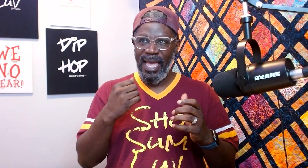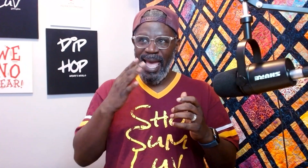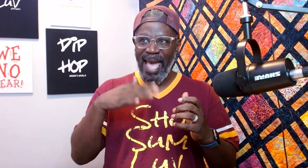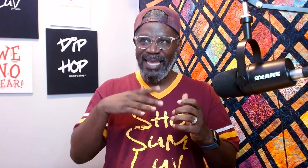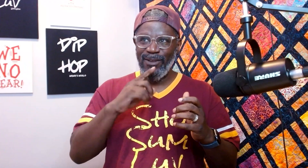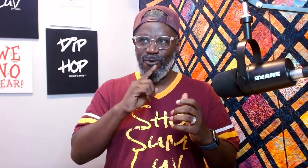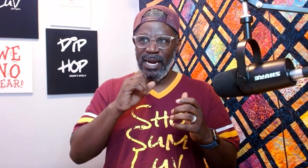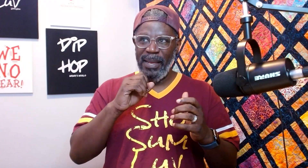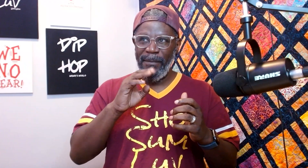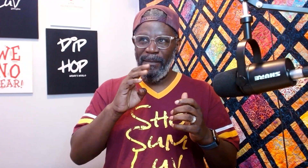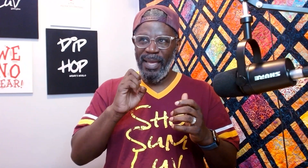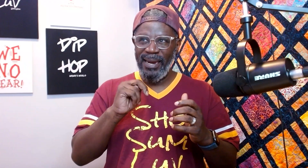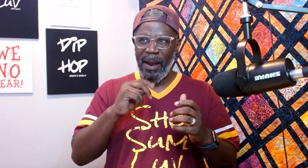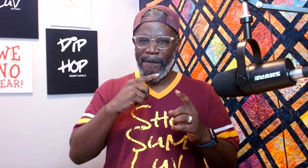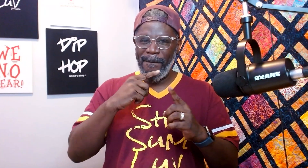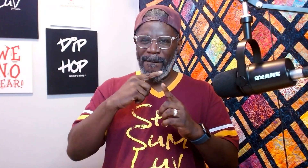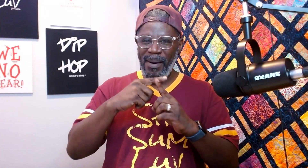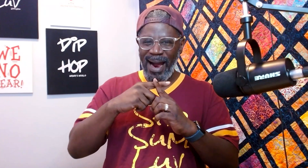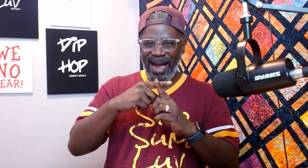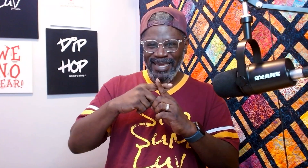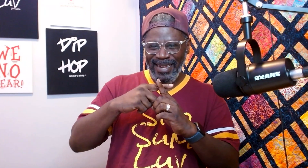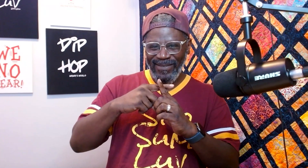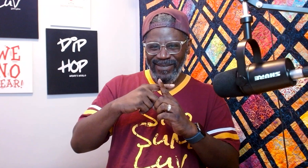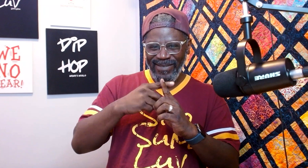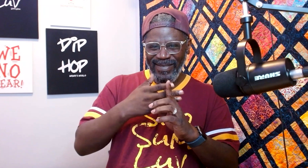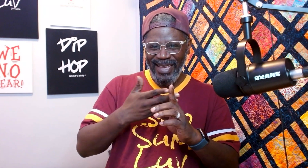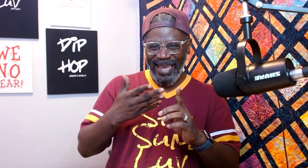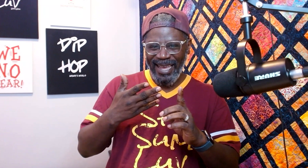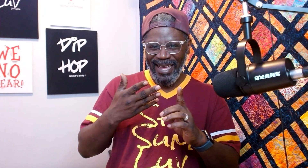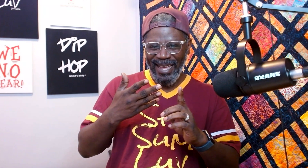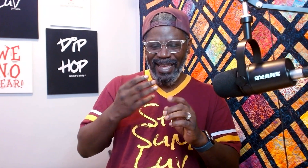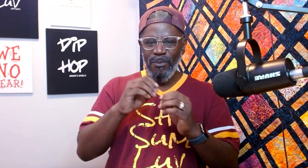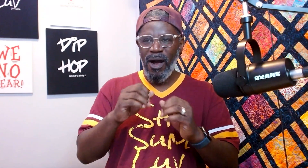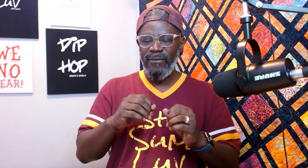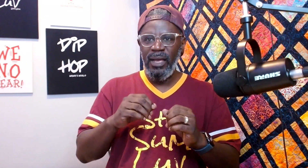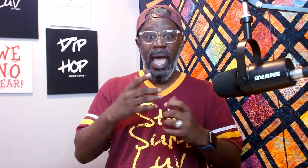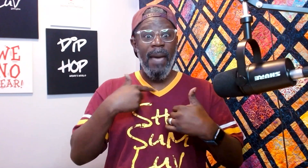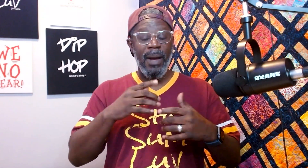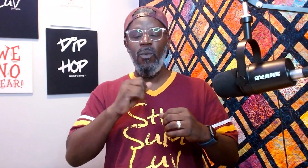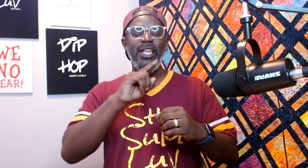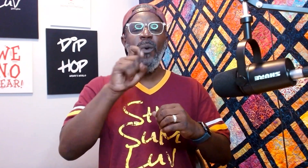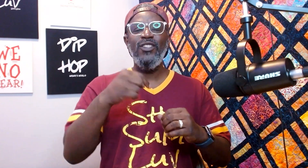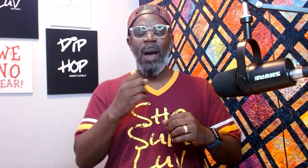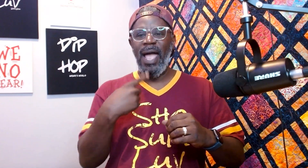It hasn't really been a positive thing. It's more of, the question I would